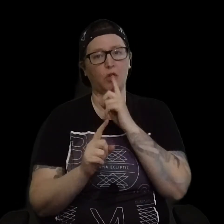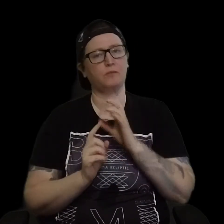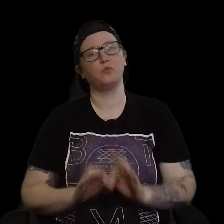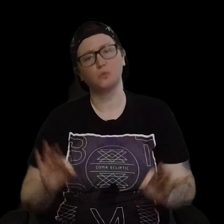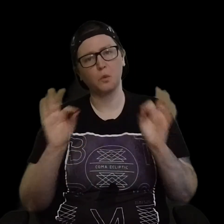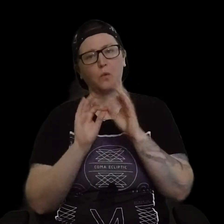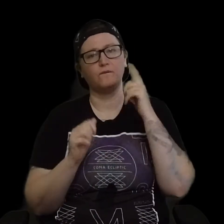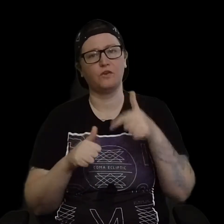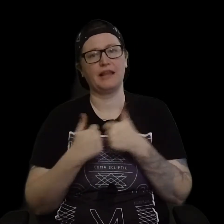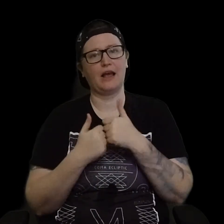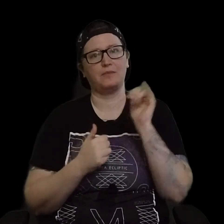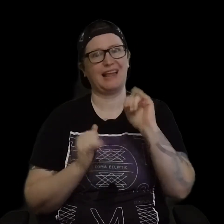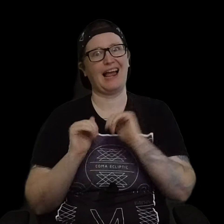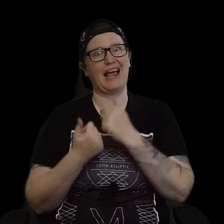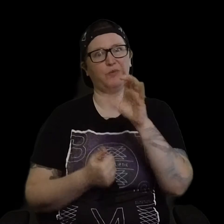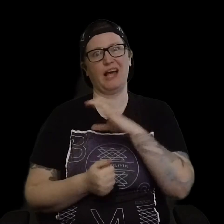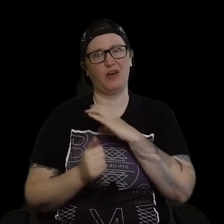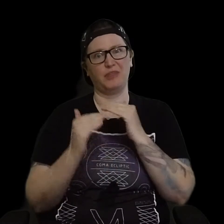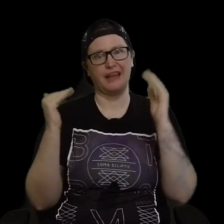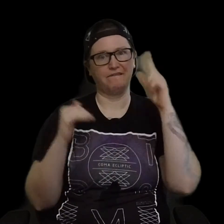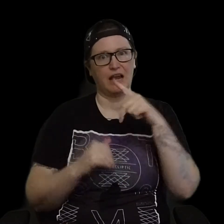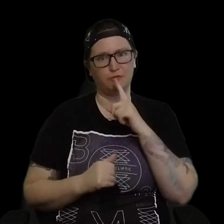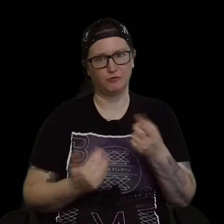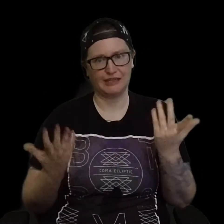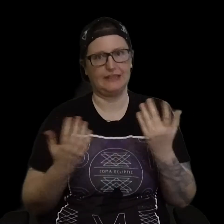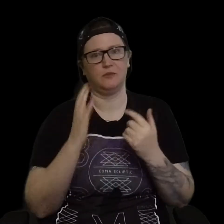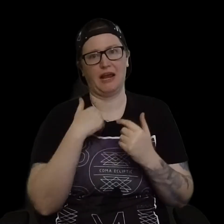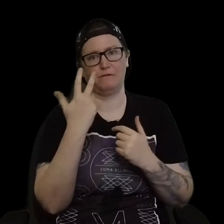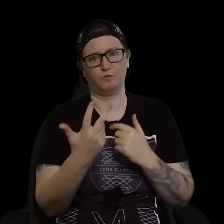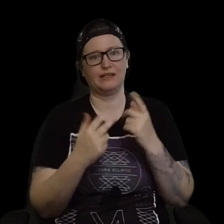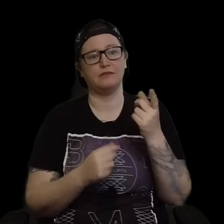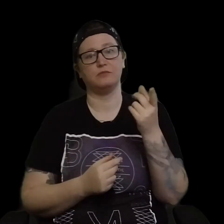and those three goals are very important for the game that's how your character levels up really